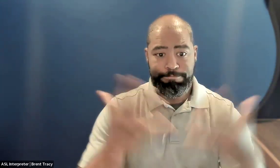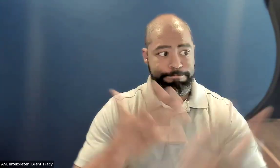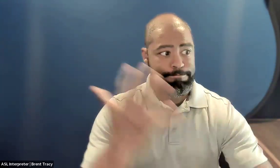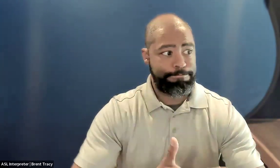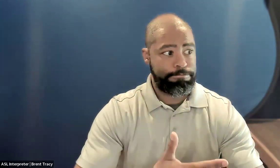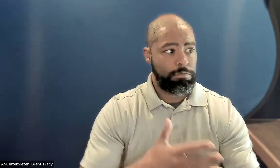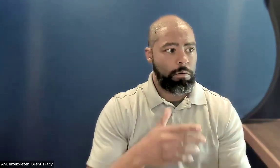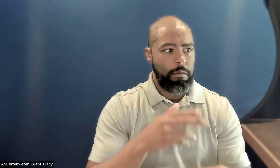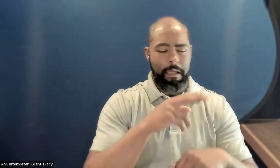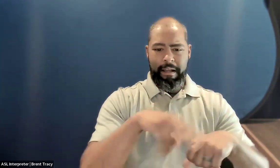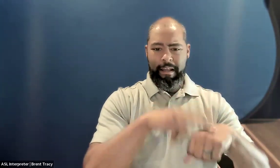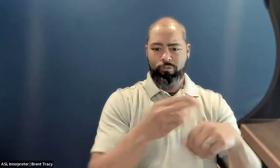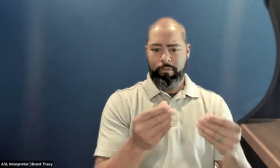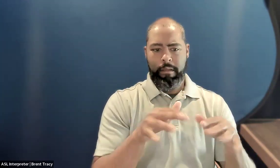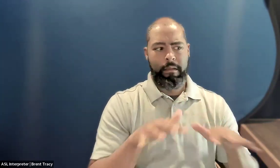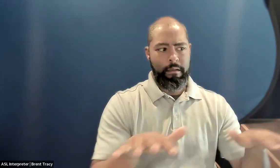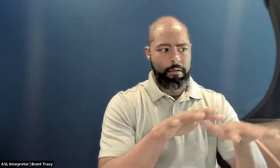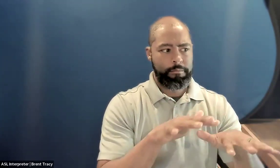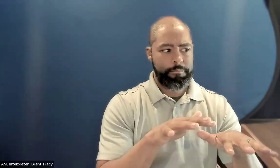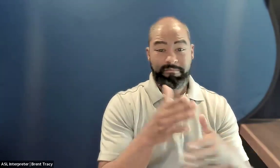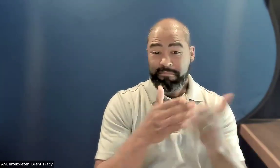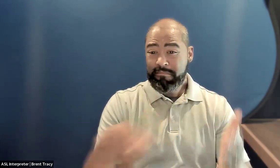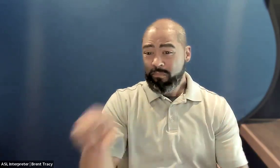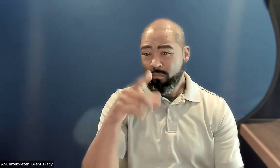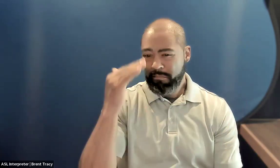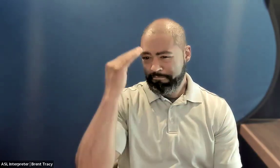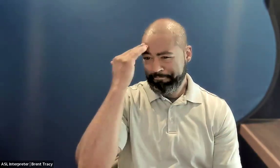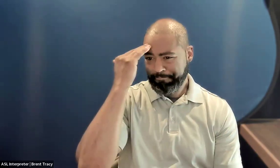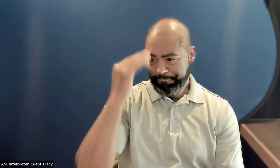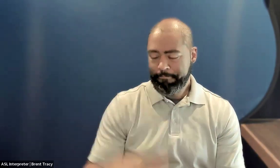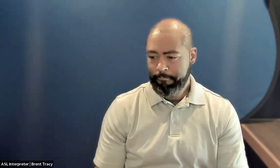So as some of you know, prior, in contrast to prior state